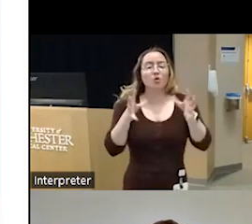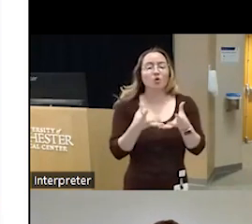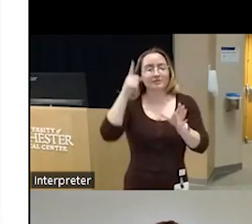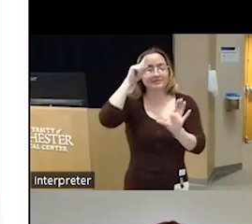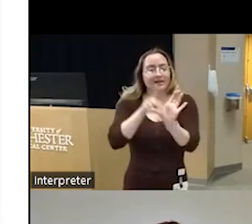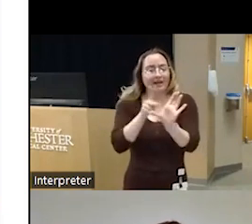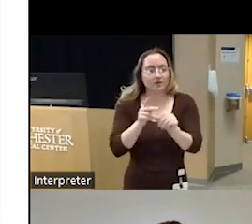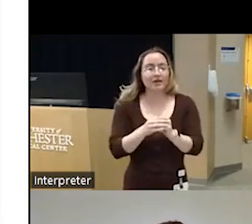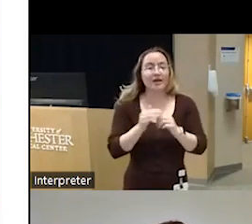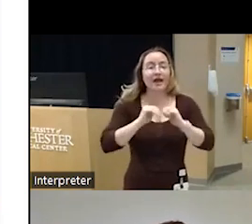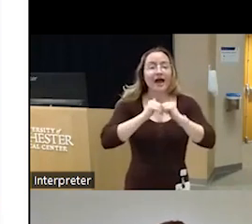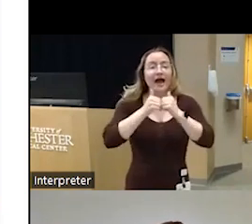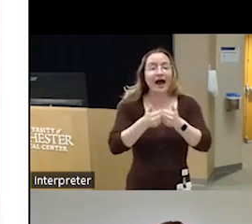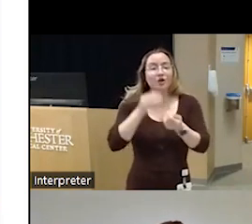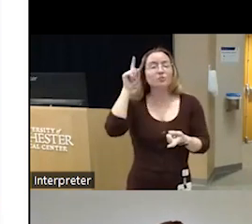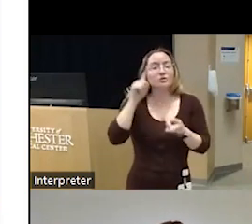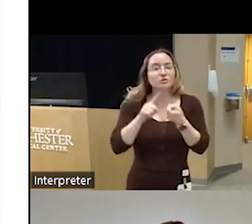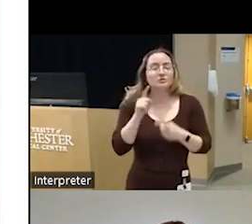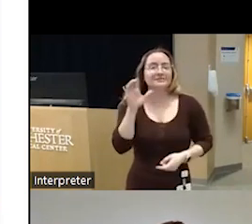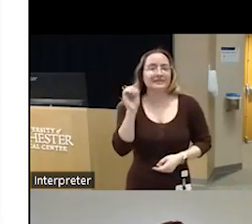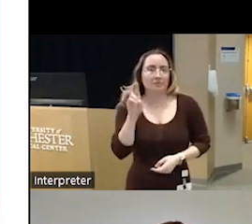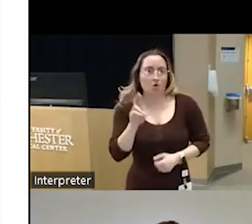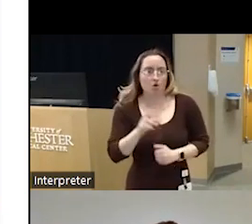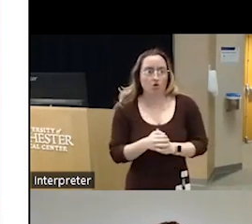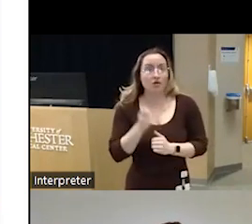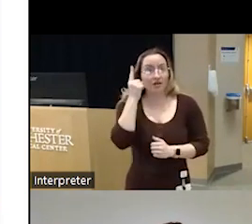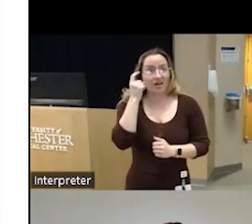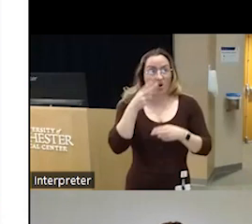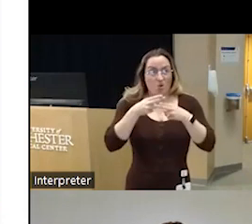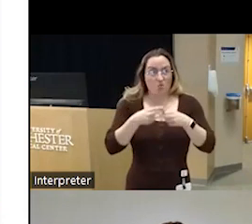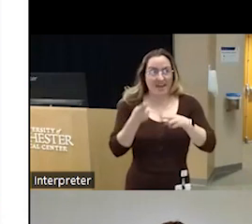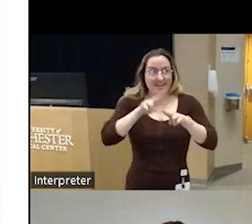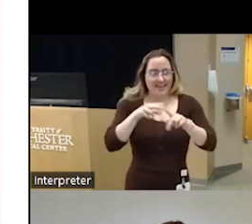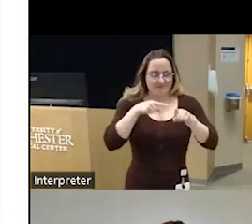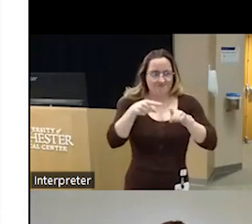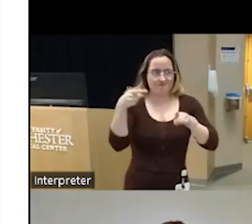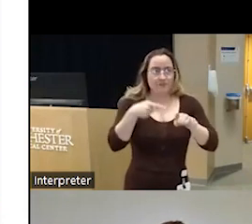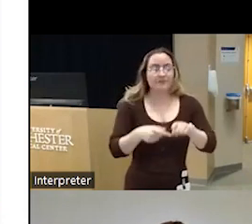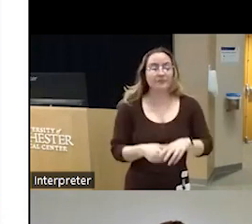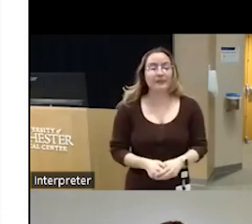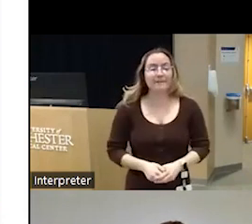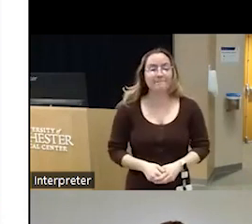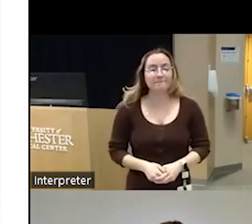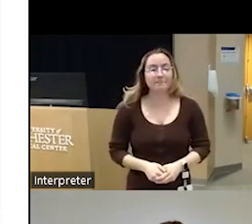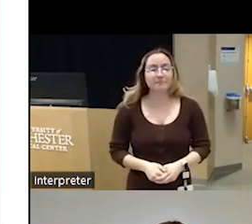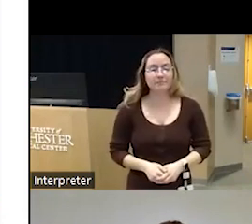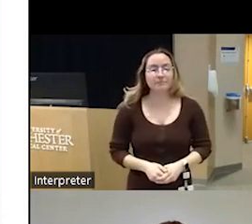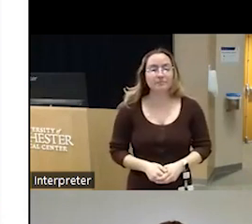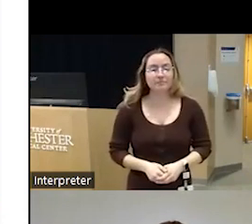reduce cardi metabolic risk in this case weight gain well, definitely large effects for individual lifestyle counseling and